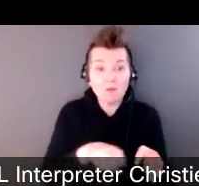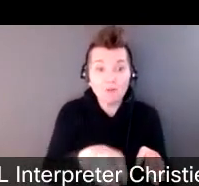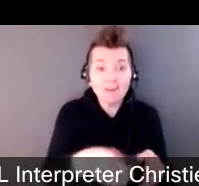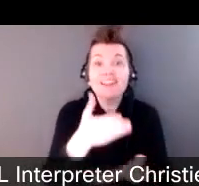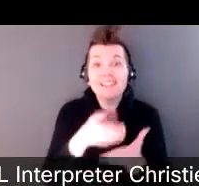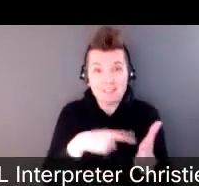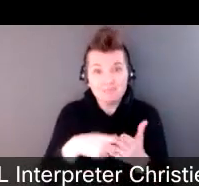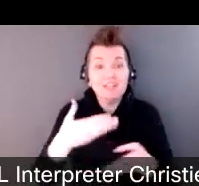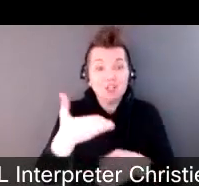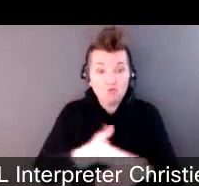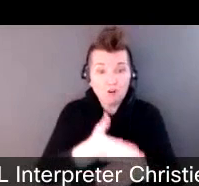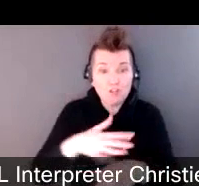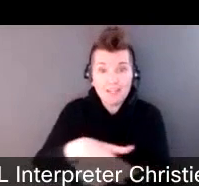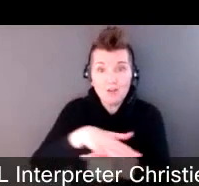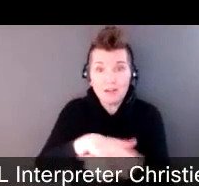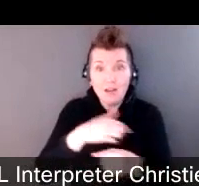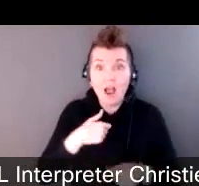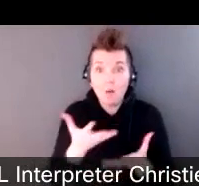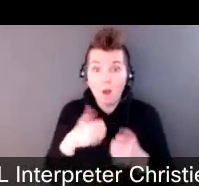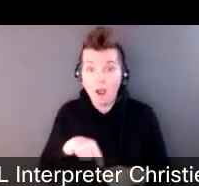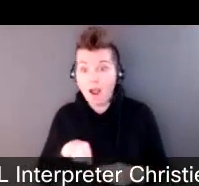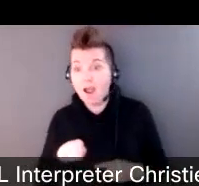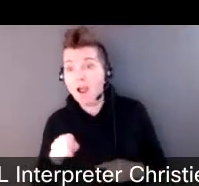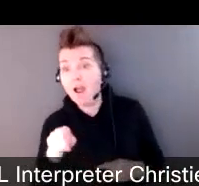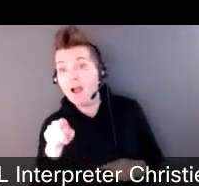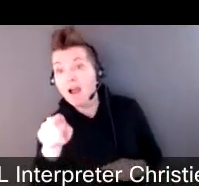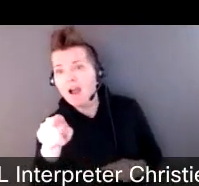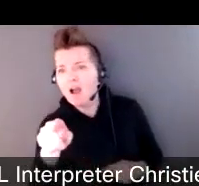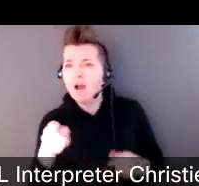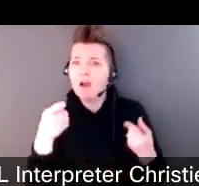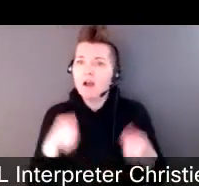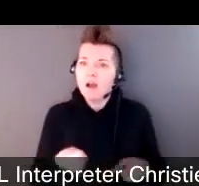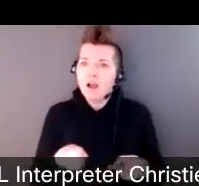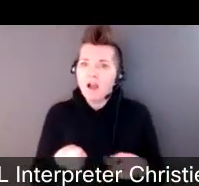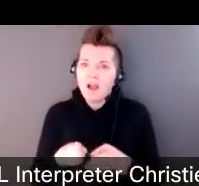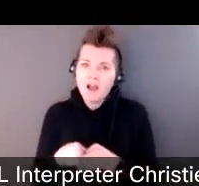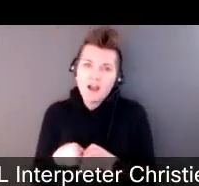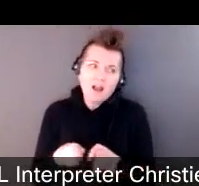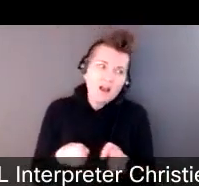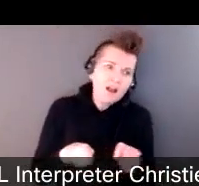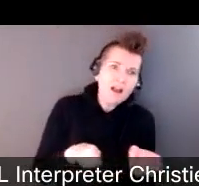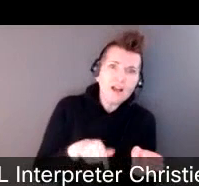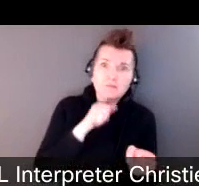along a desired path, and often forced them into unsafe situations.